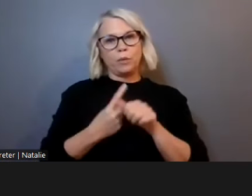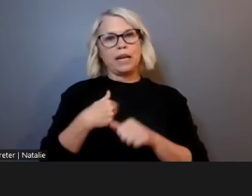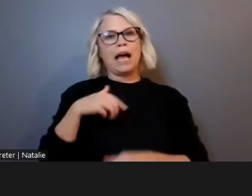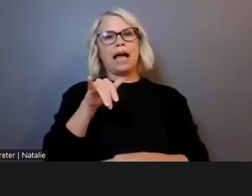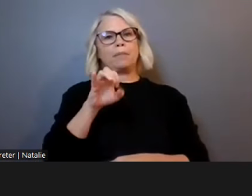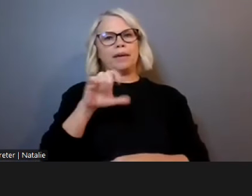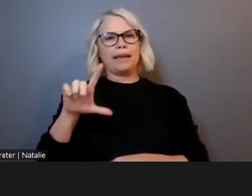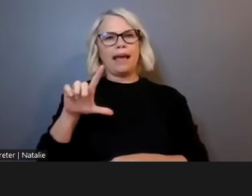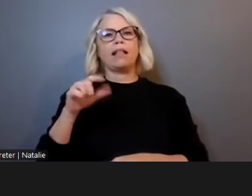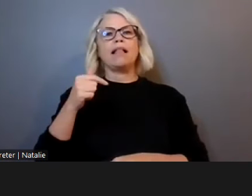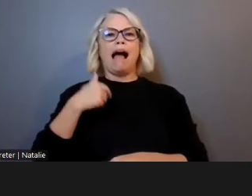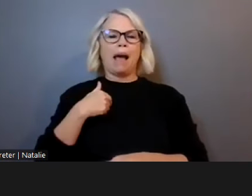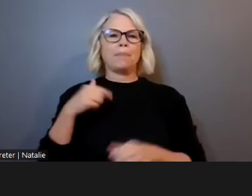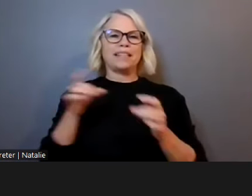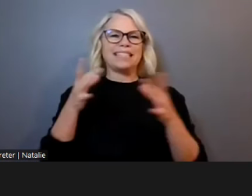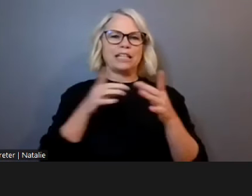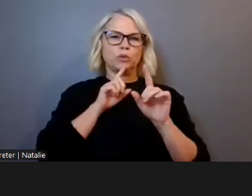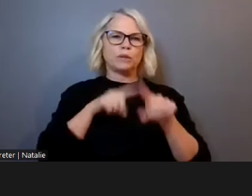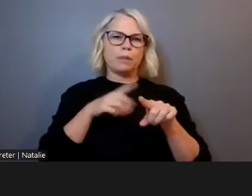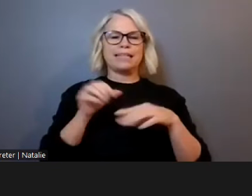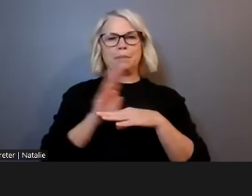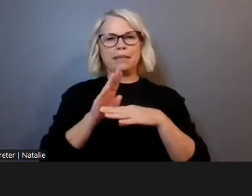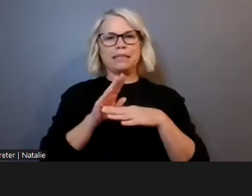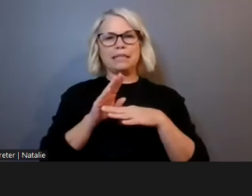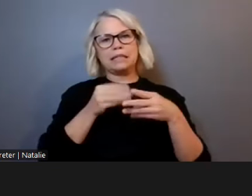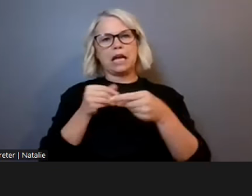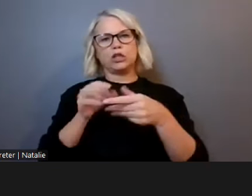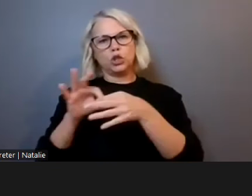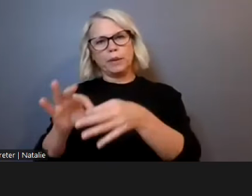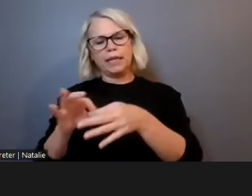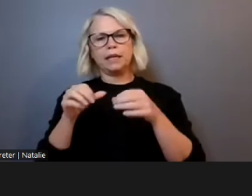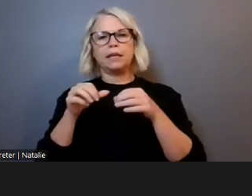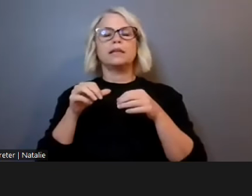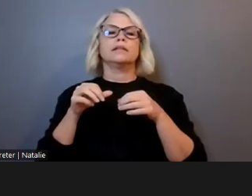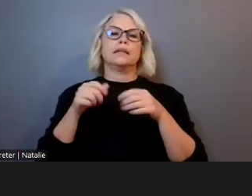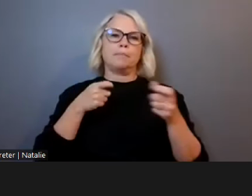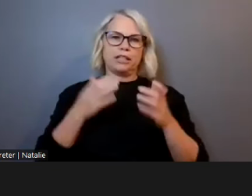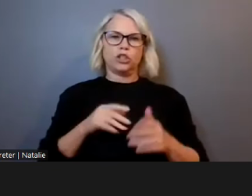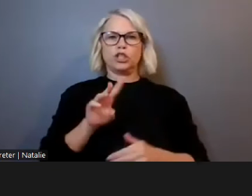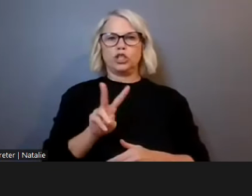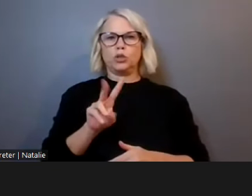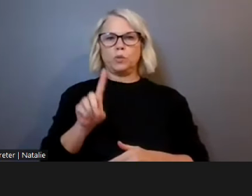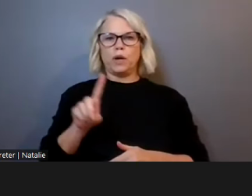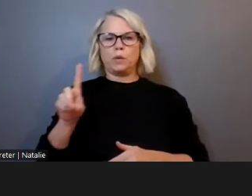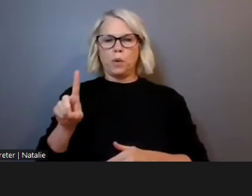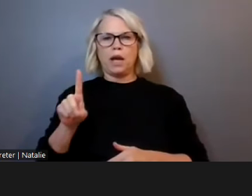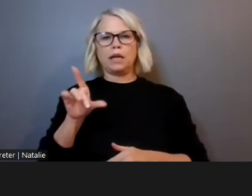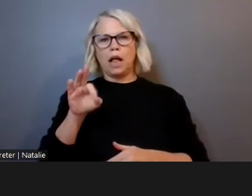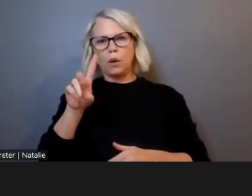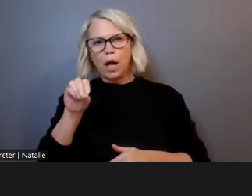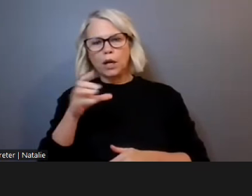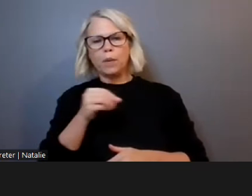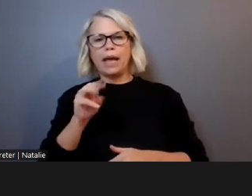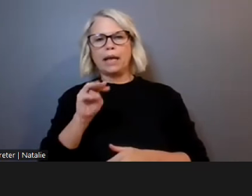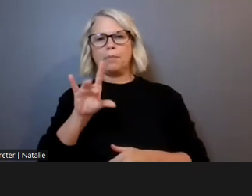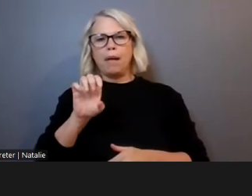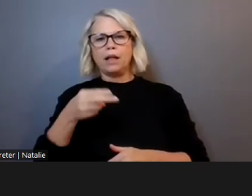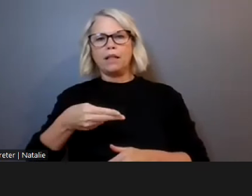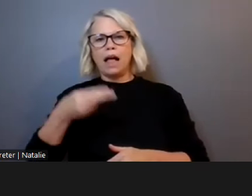Castellands, the disaster response and business continuity manager.